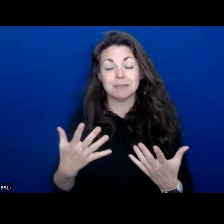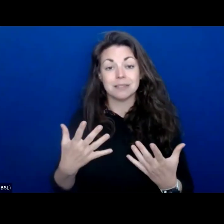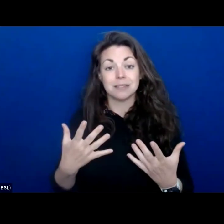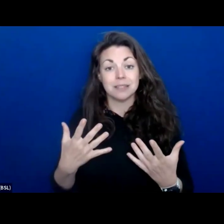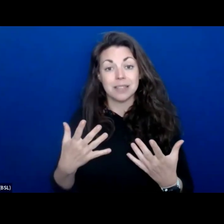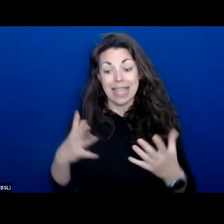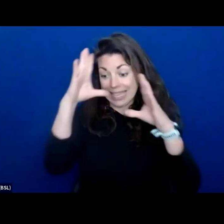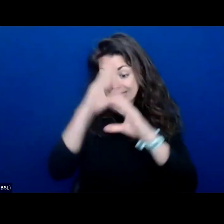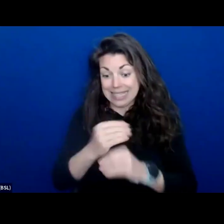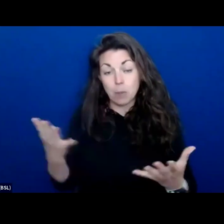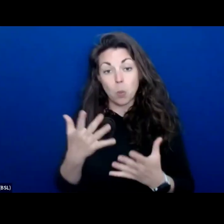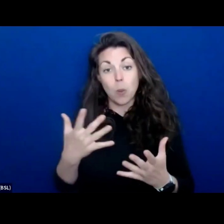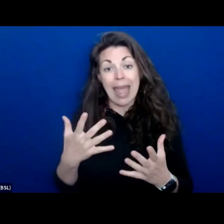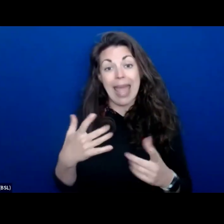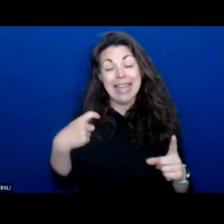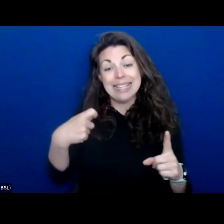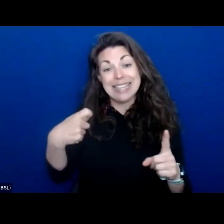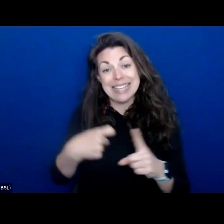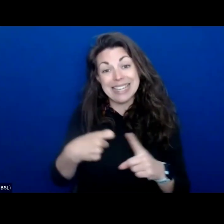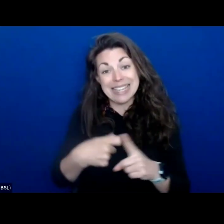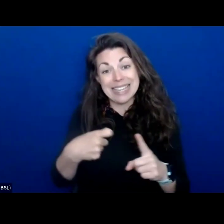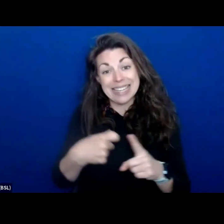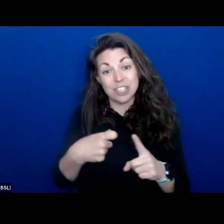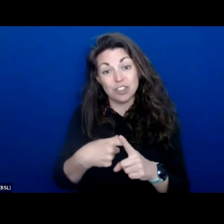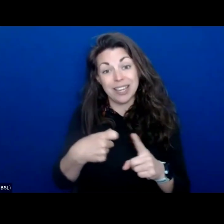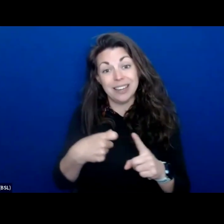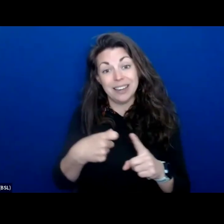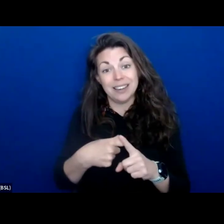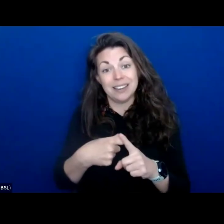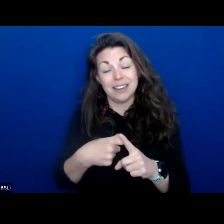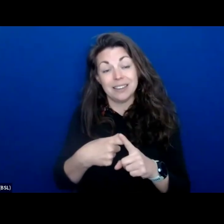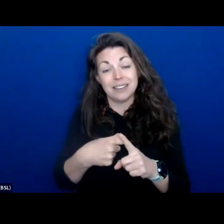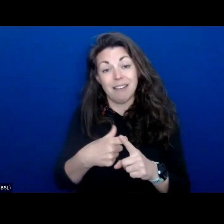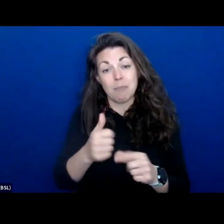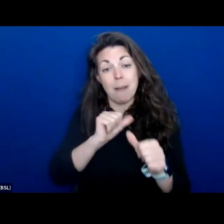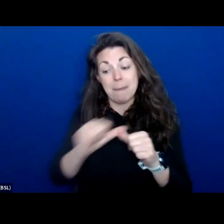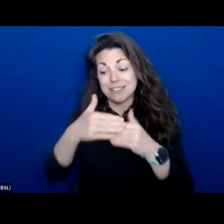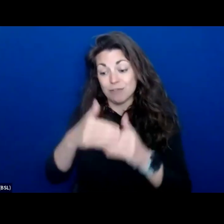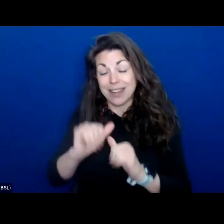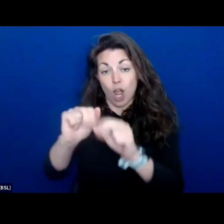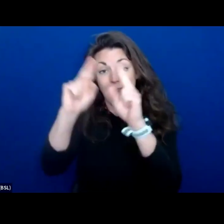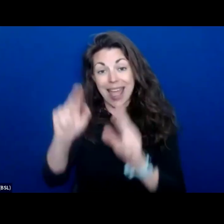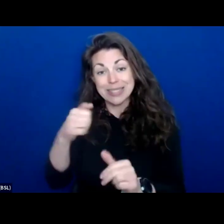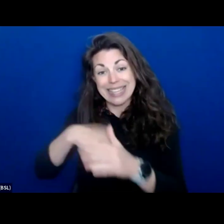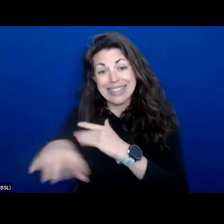pantry kitchen on a mattress on the floor of my best friend Jill's house. And in those days I didn't have